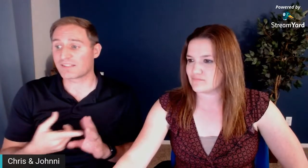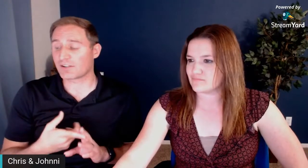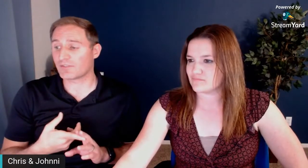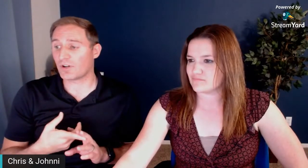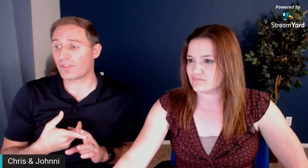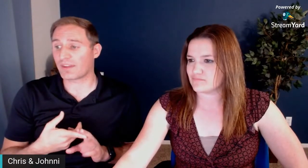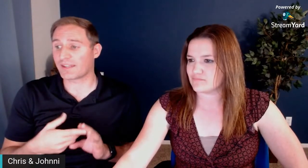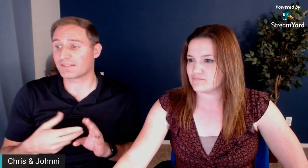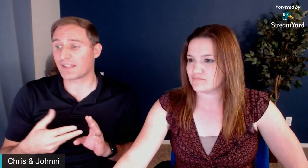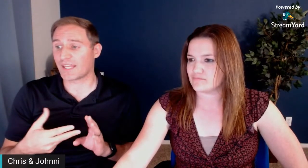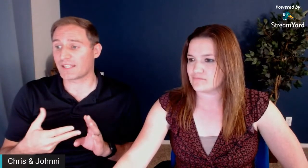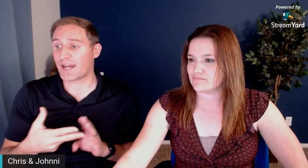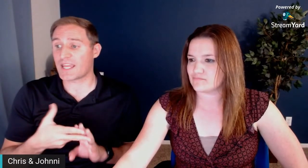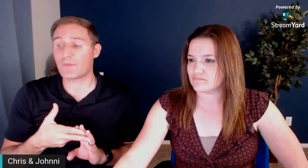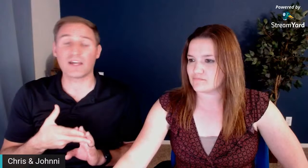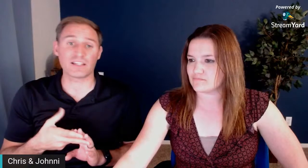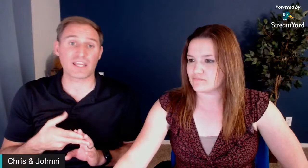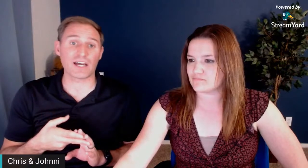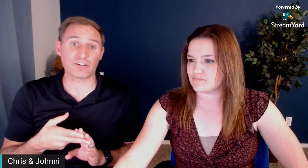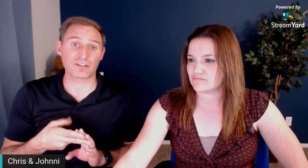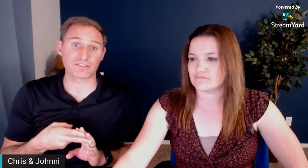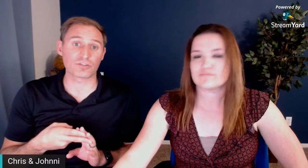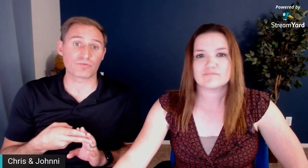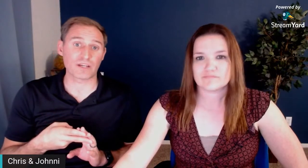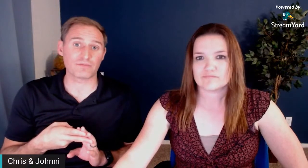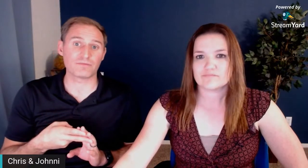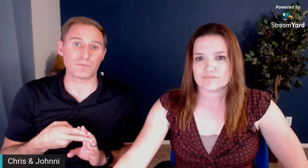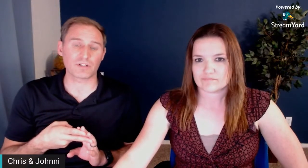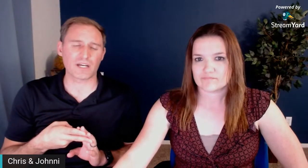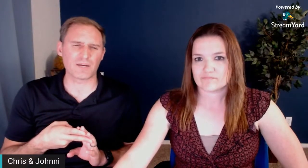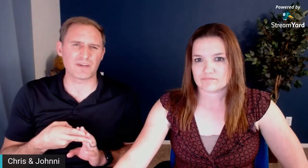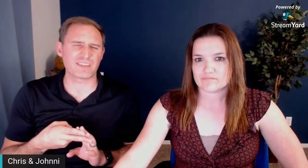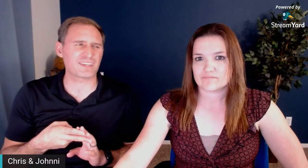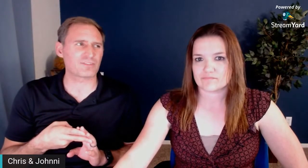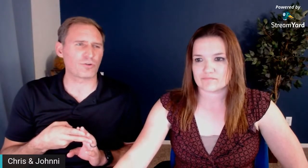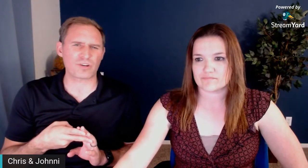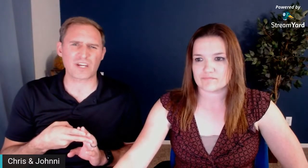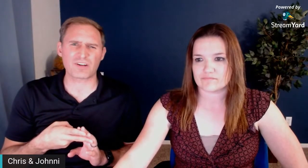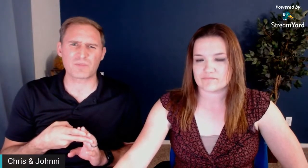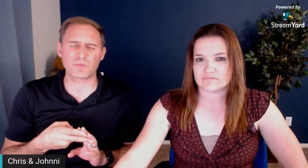sound of all things and i am helen keller is a great book um i think it's ordinary people